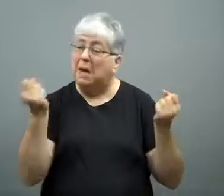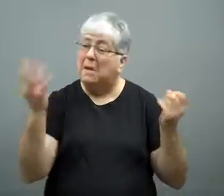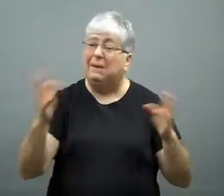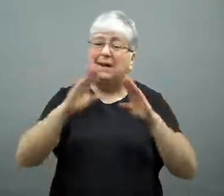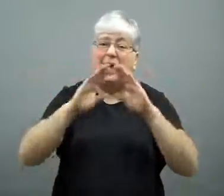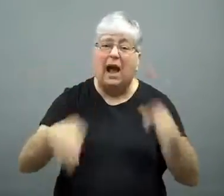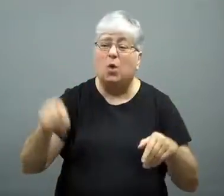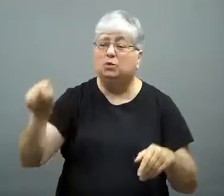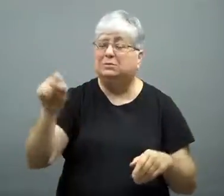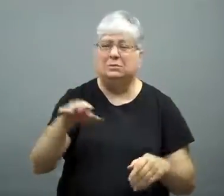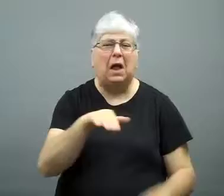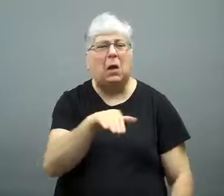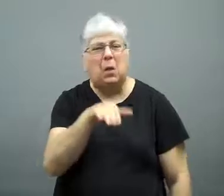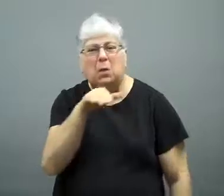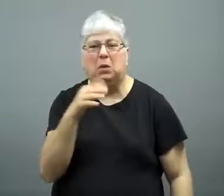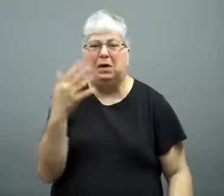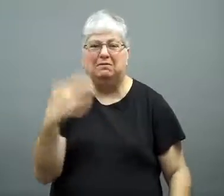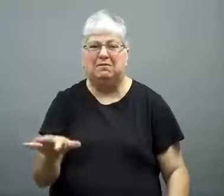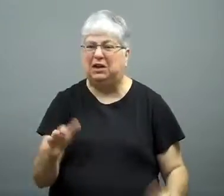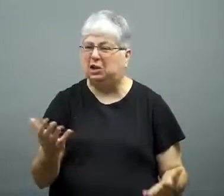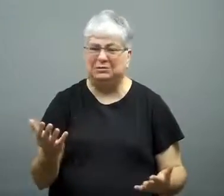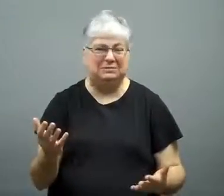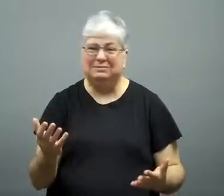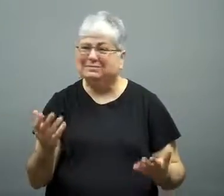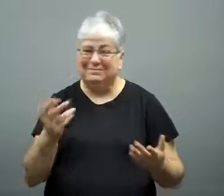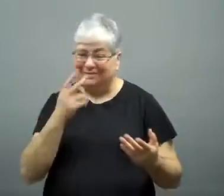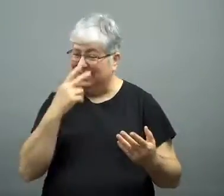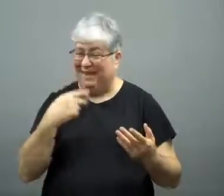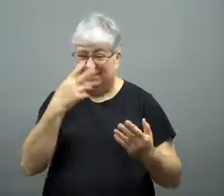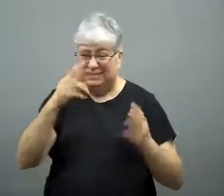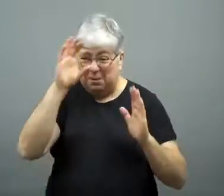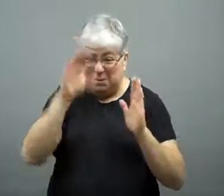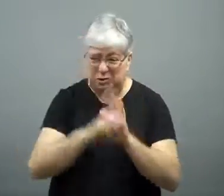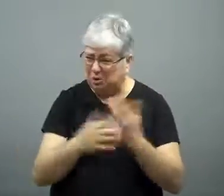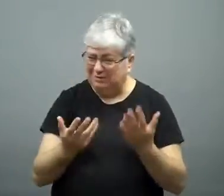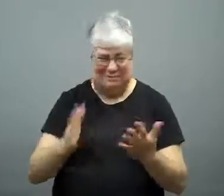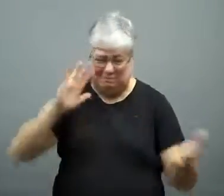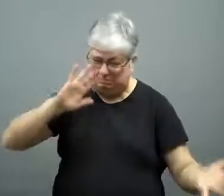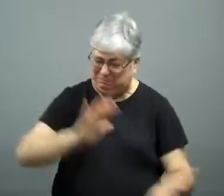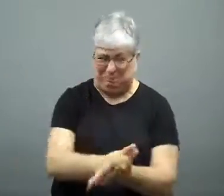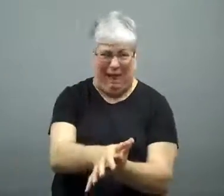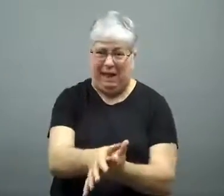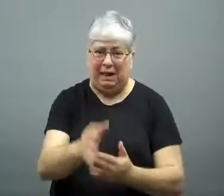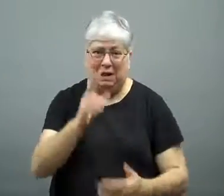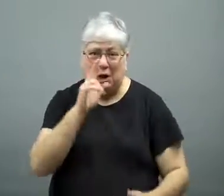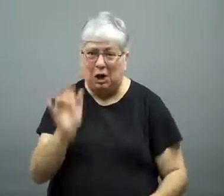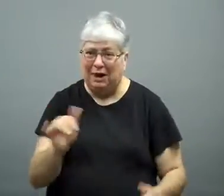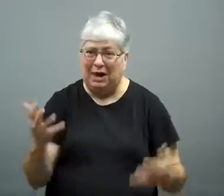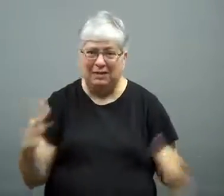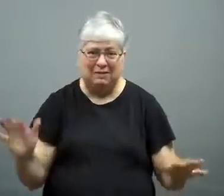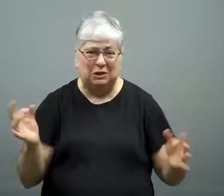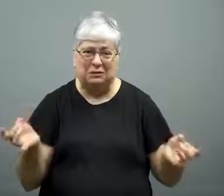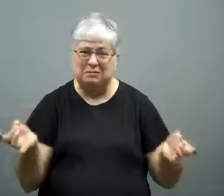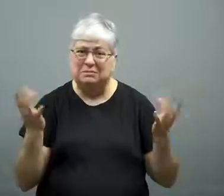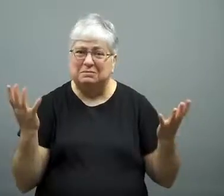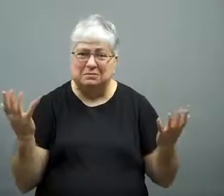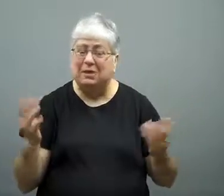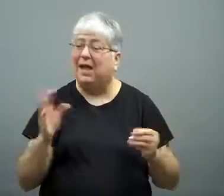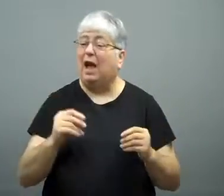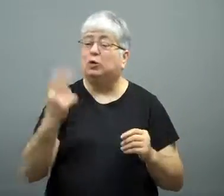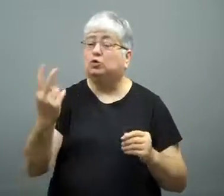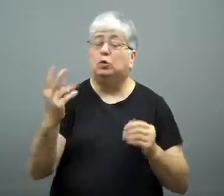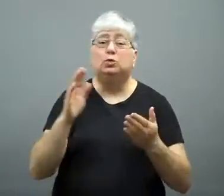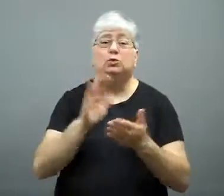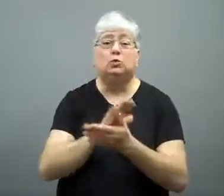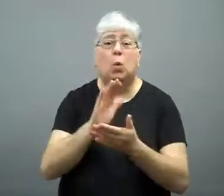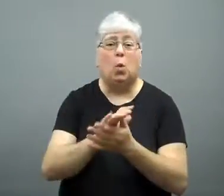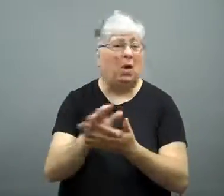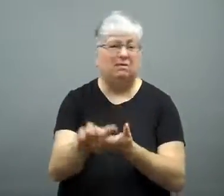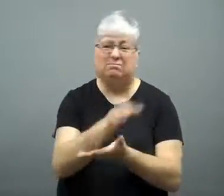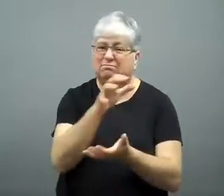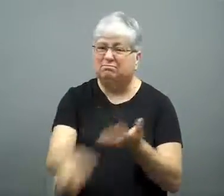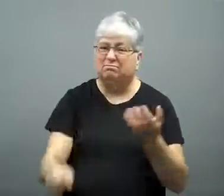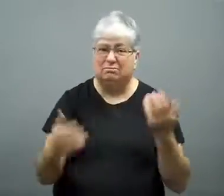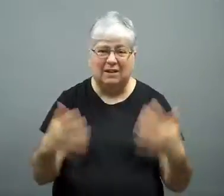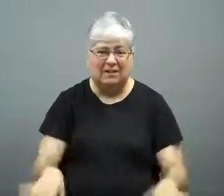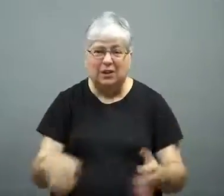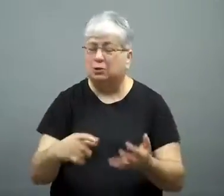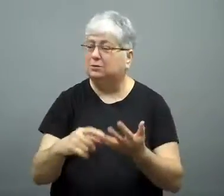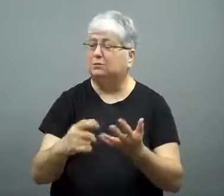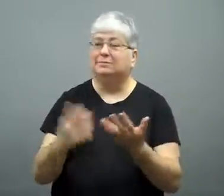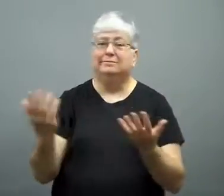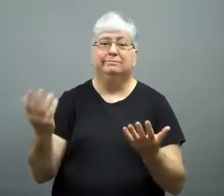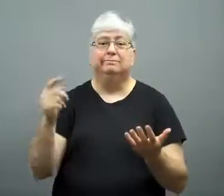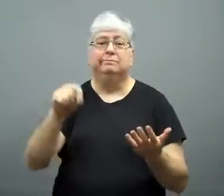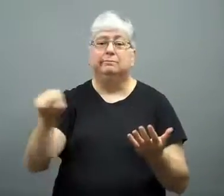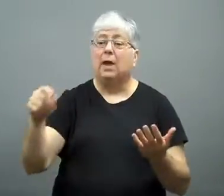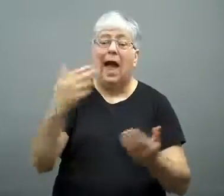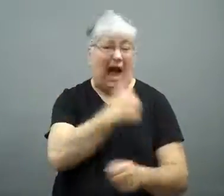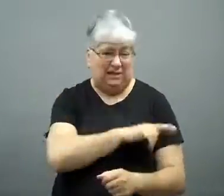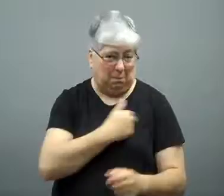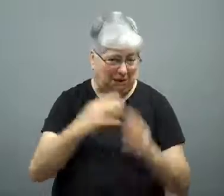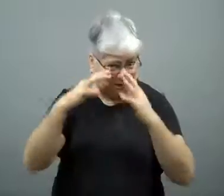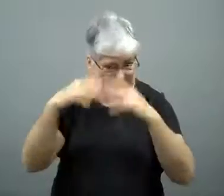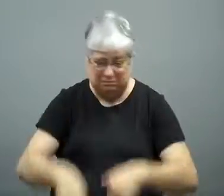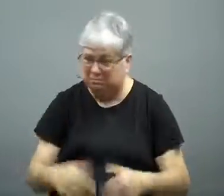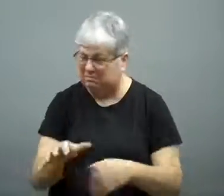Many houses were wiped out. Pictures I saw showed them flattened.